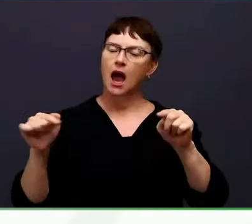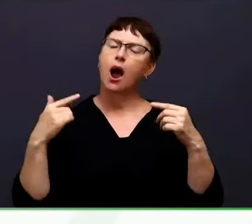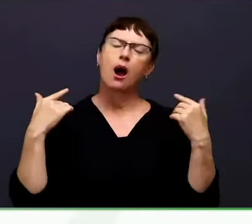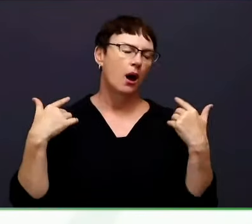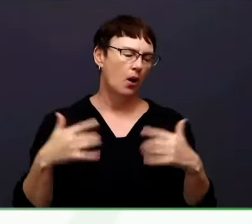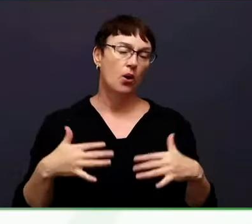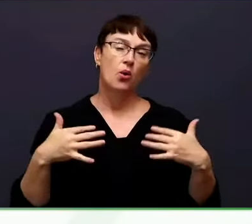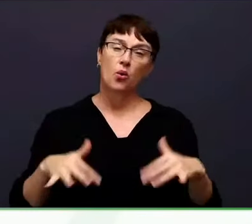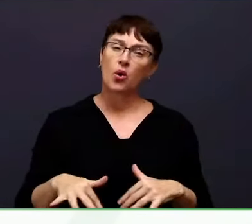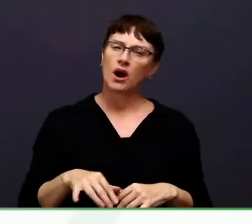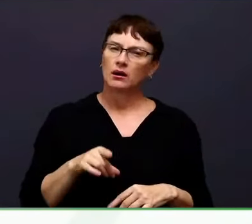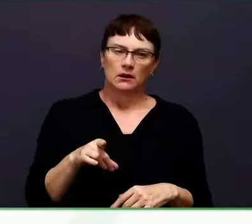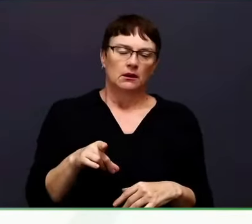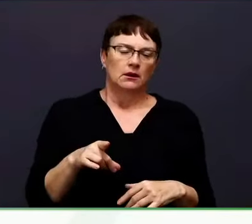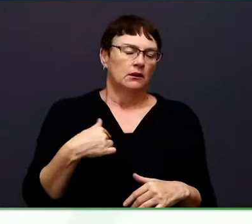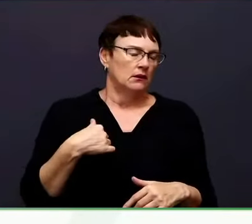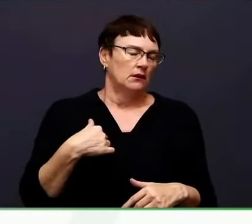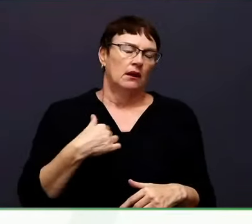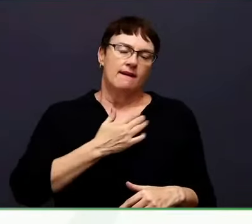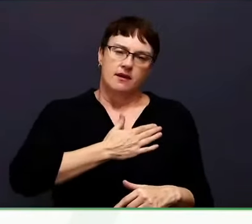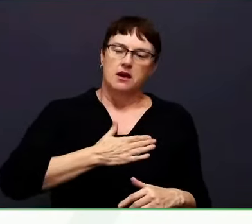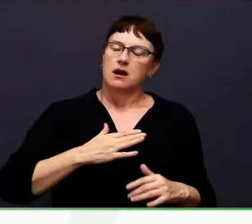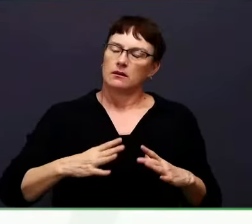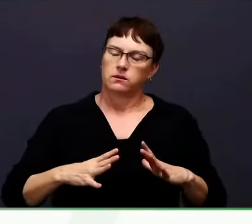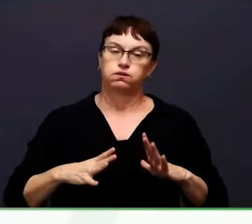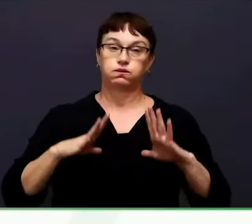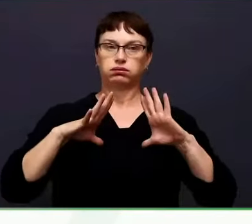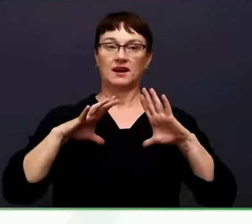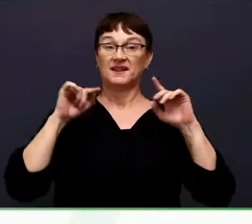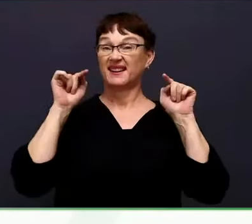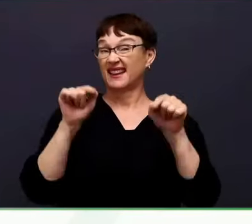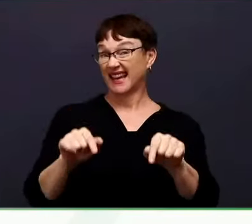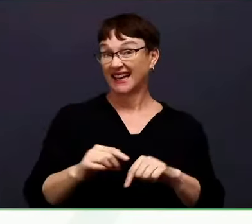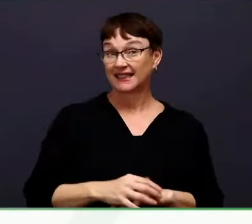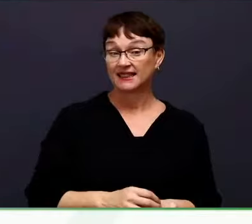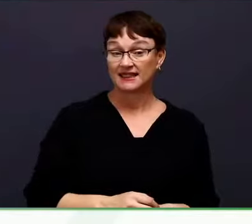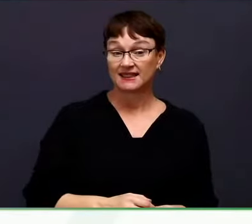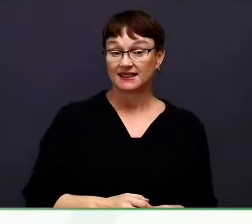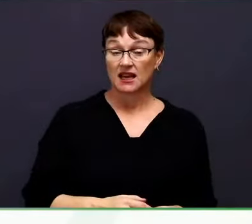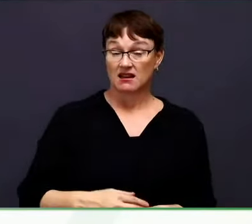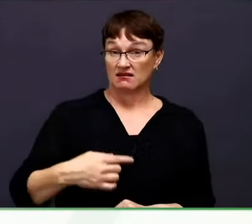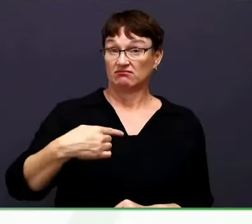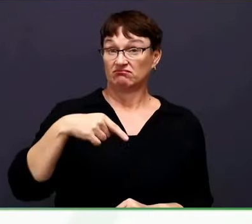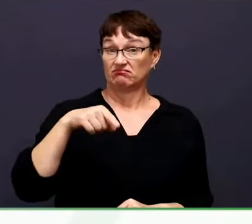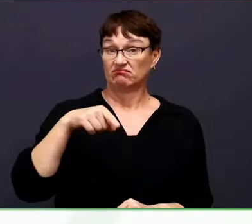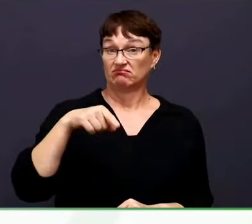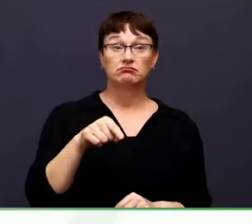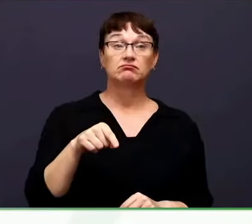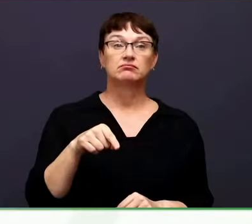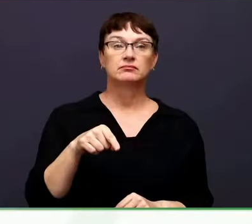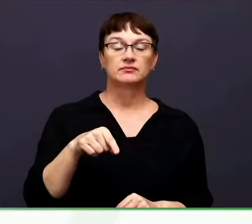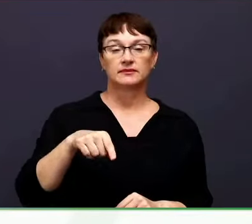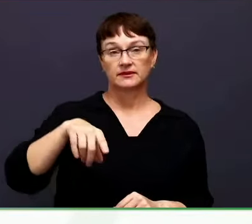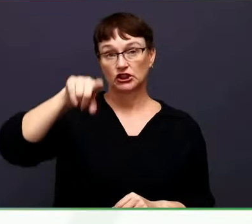I am also in this group of Down syndrome internationals